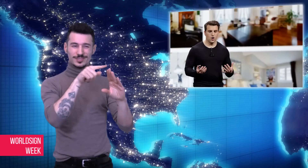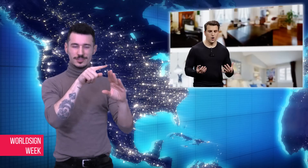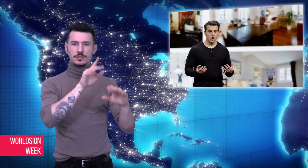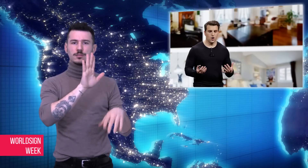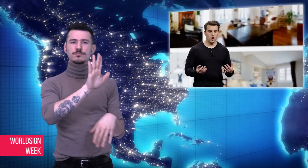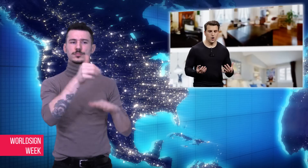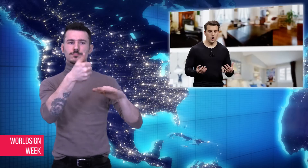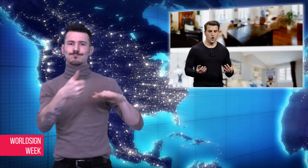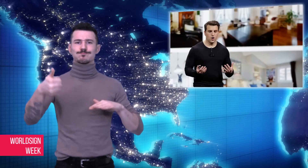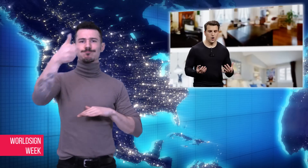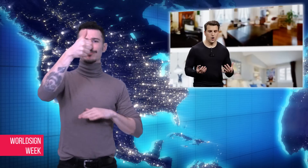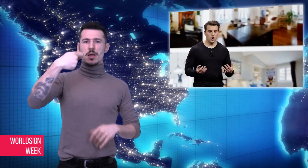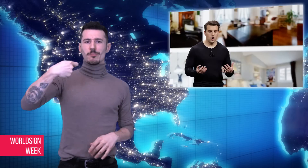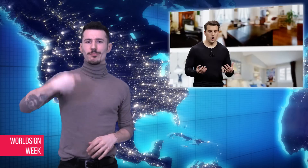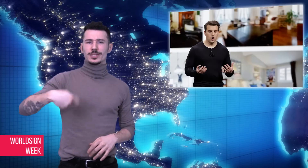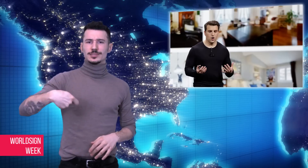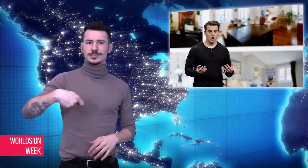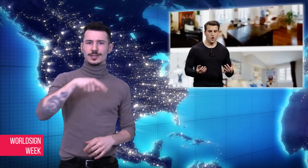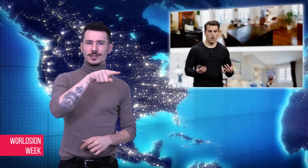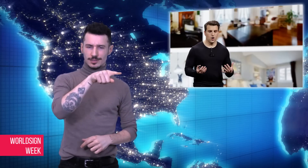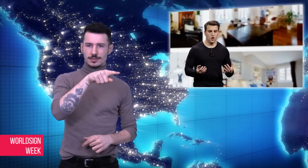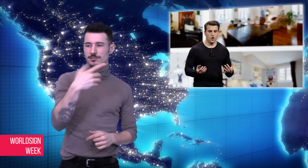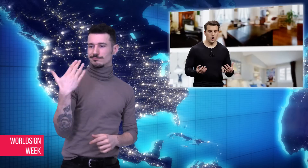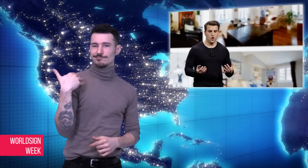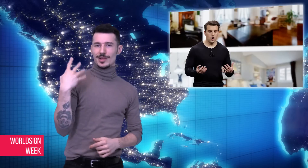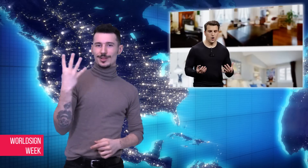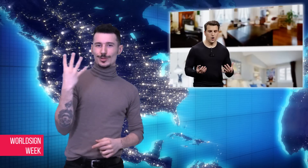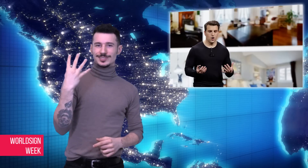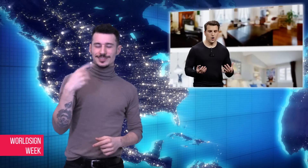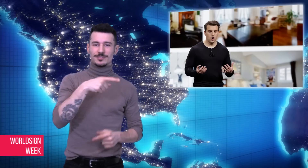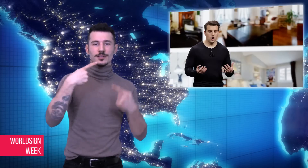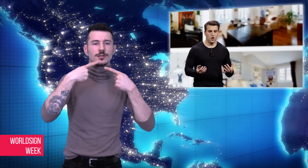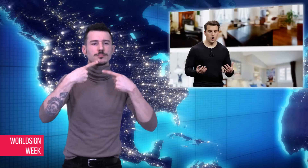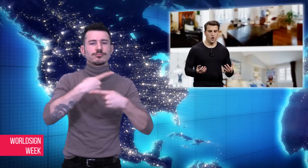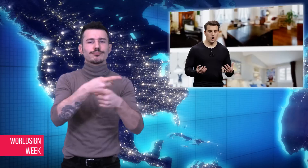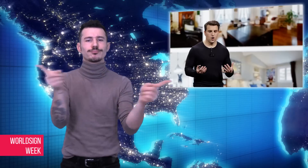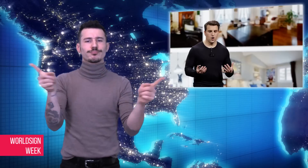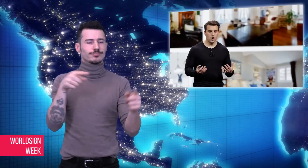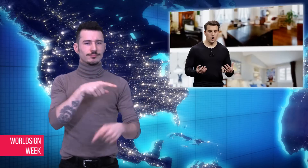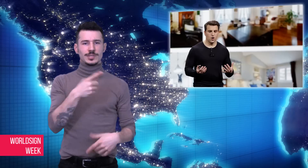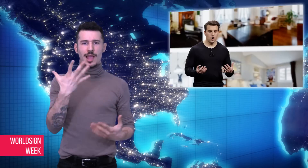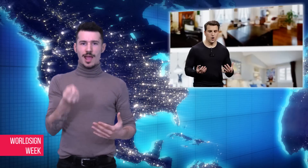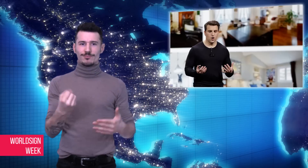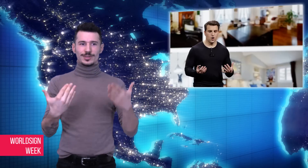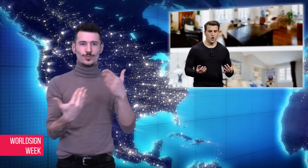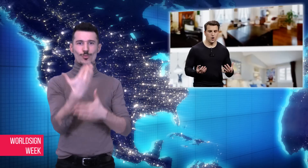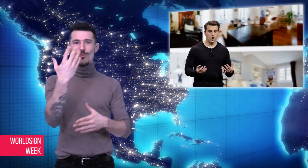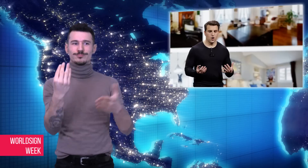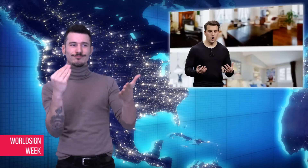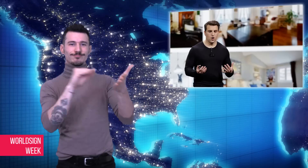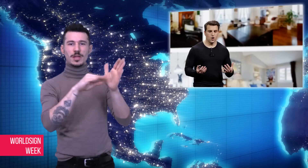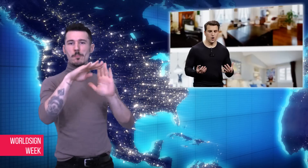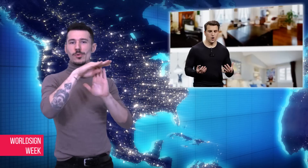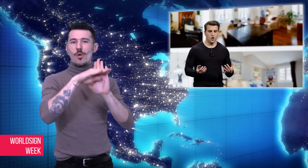new category called the Plus program. This category lists 2,000 properties in 13